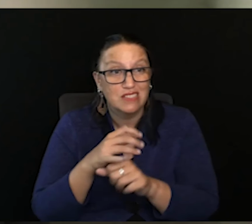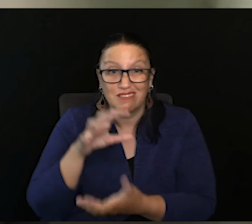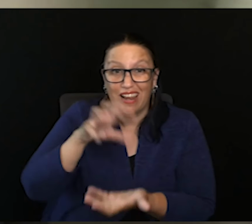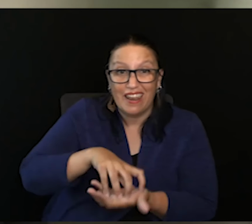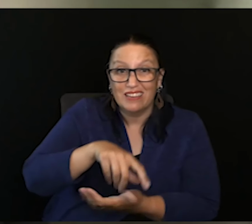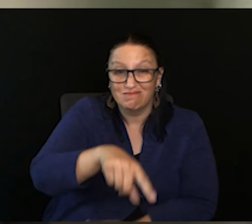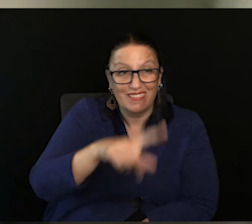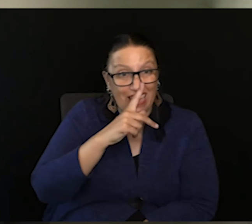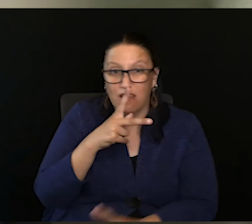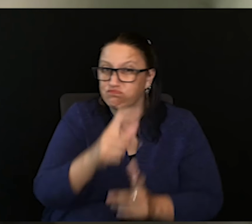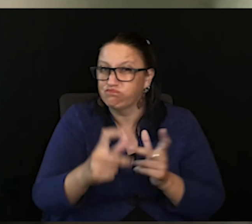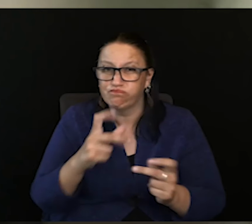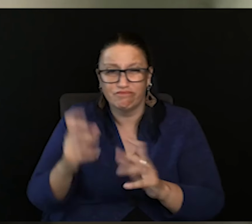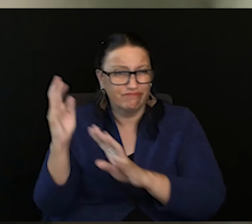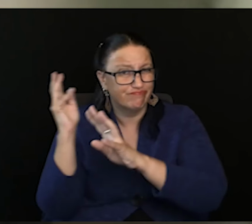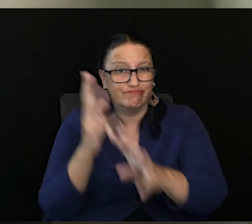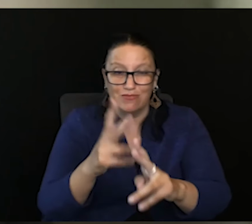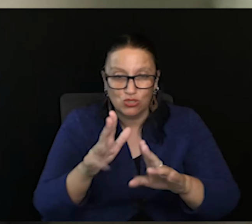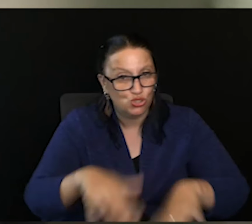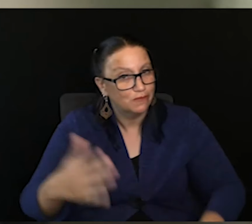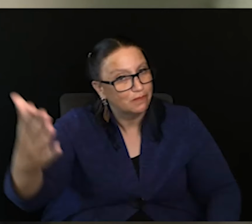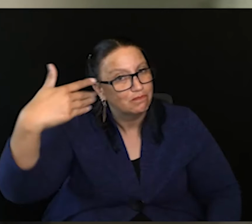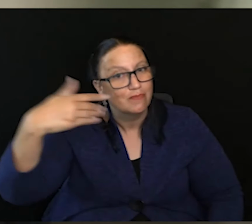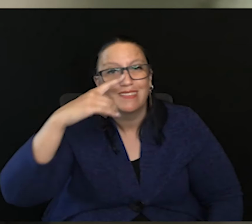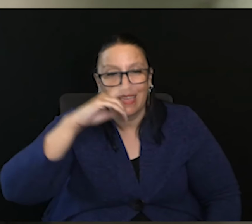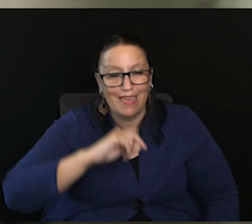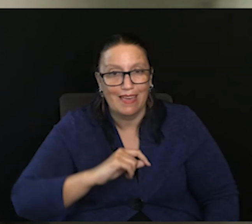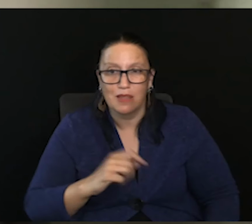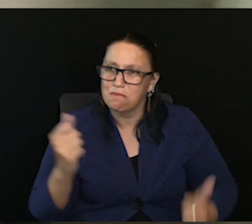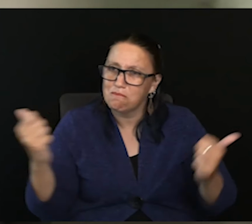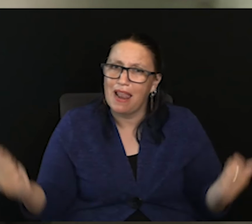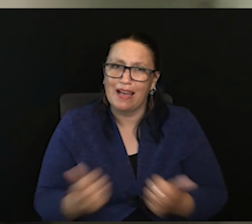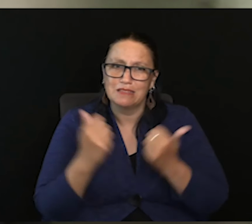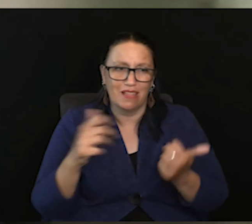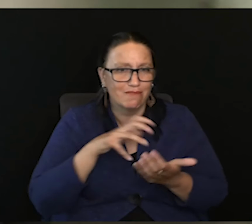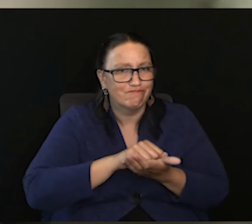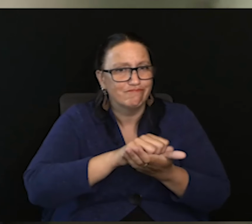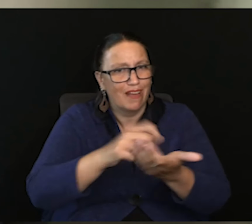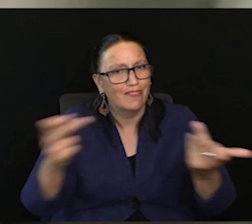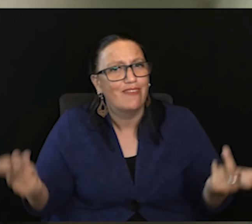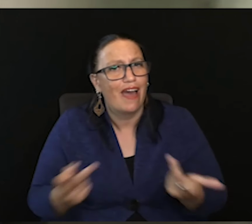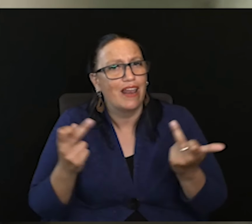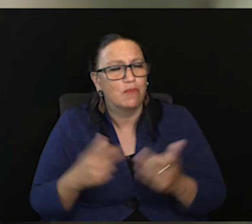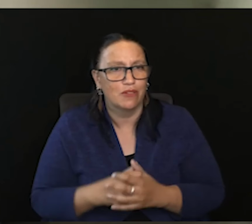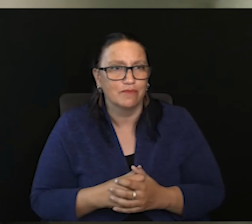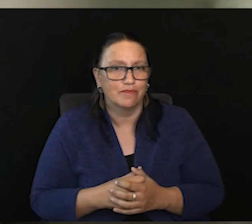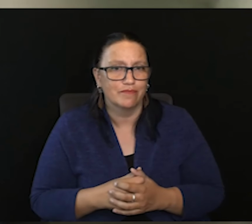Many of them vaccinating to their maximum capacity, but there are lots of places that are coming available in those.